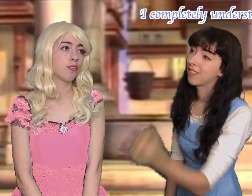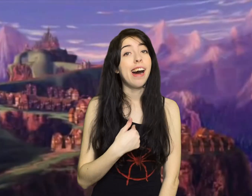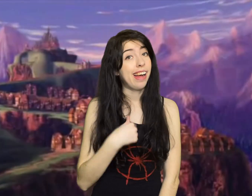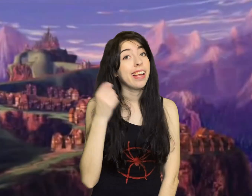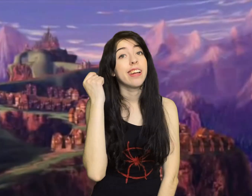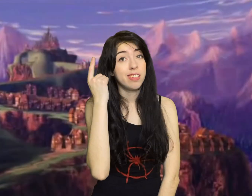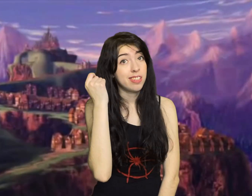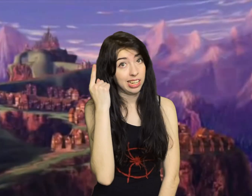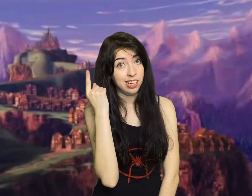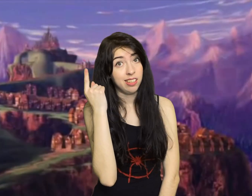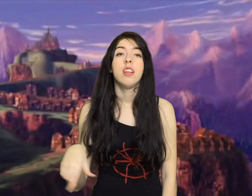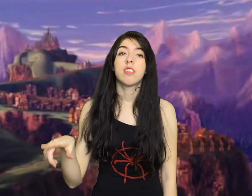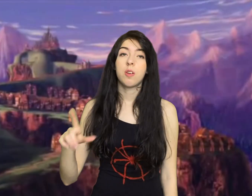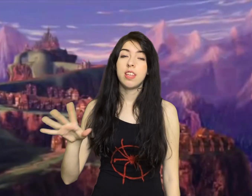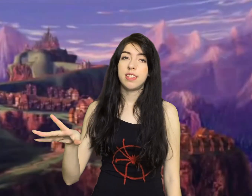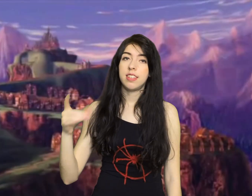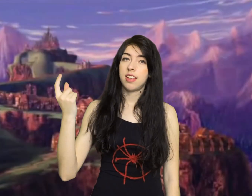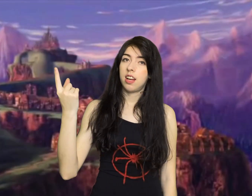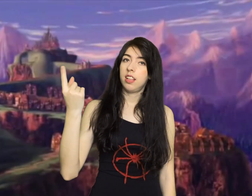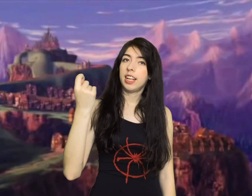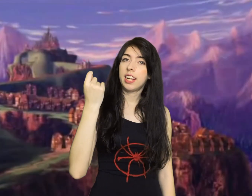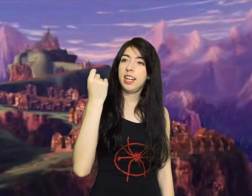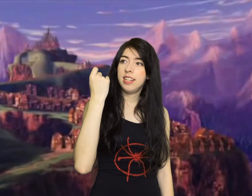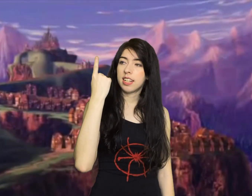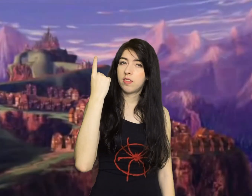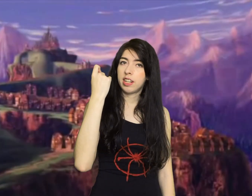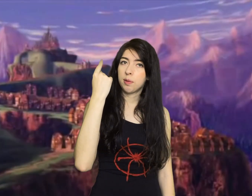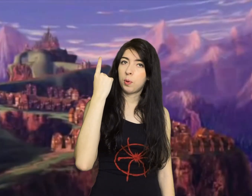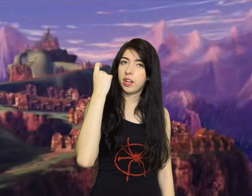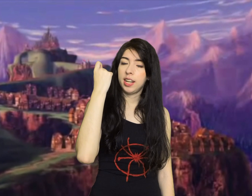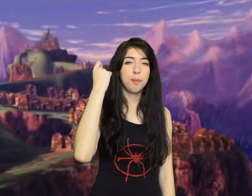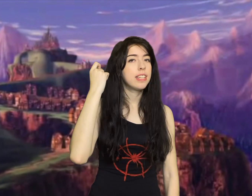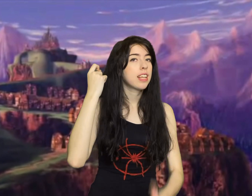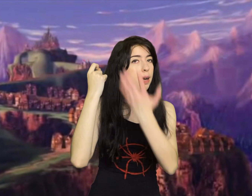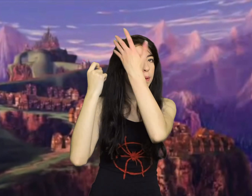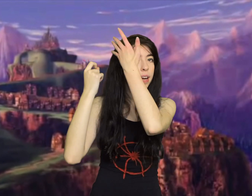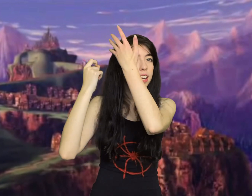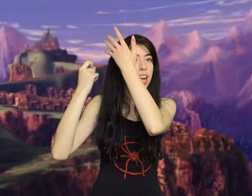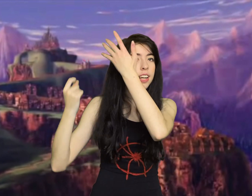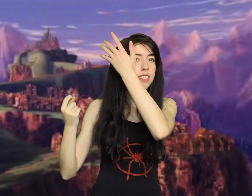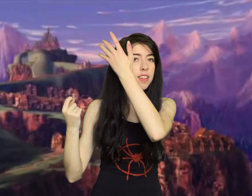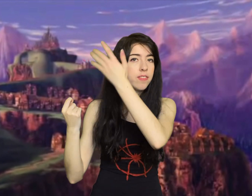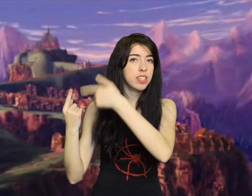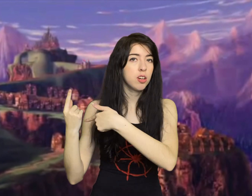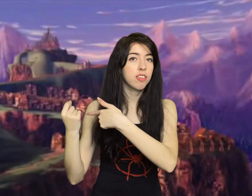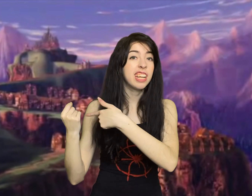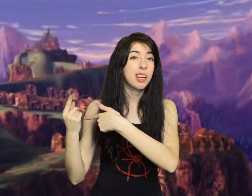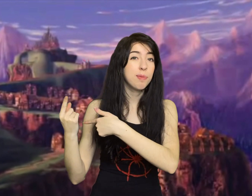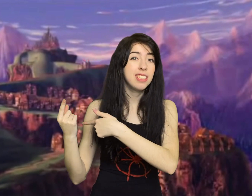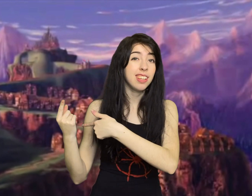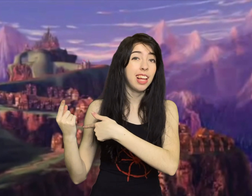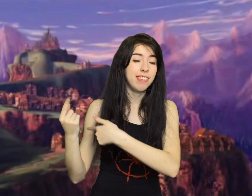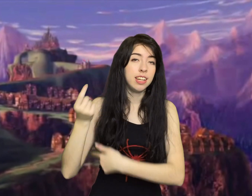I UNDERSTAND so this is uh like an index finger pointing but it's got to be by your head because if it's over here it means 11.